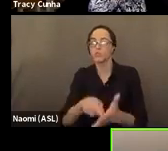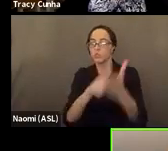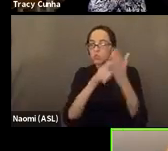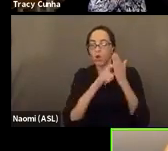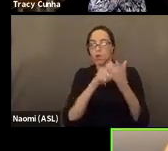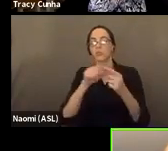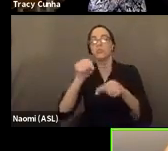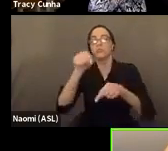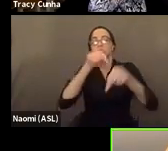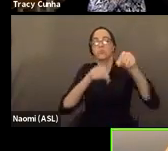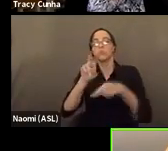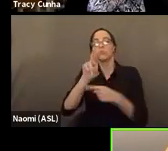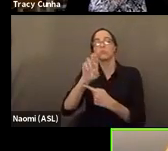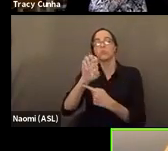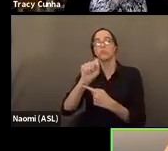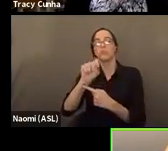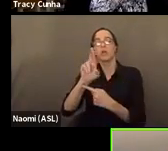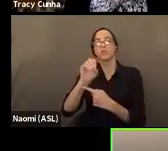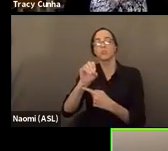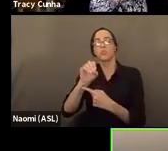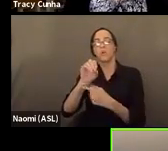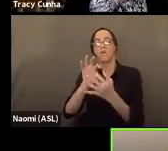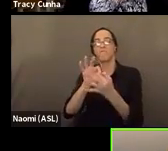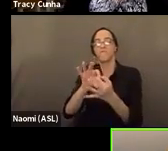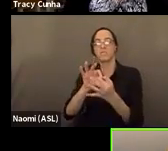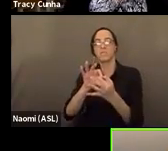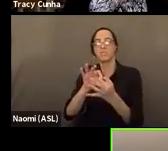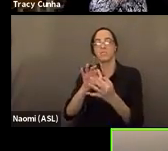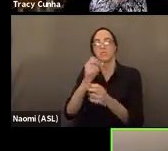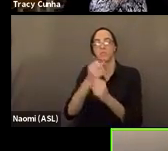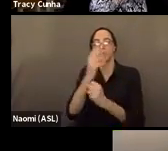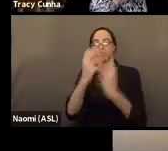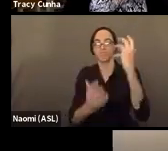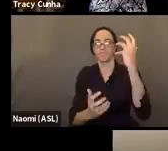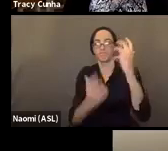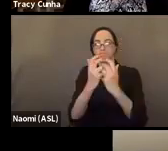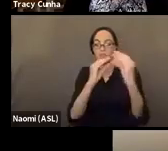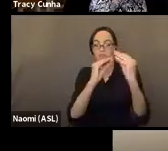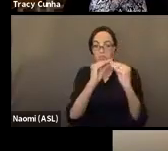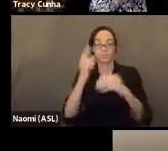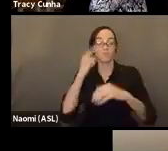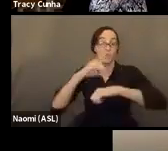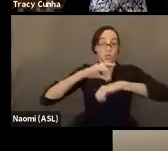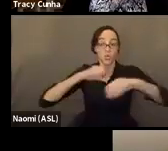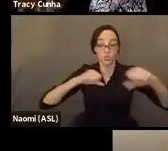of our town hall meeting i'll have a little surprise for you i'll give you my dog so yeah